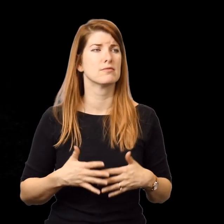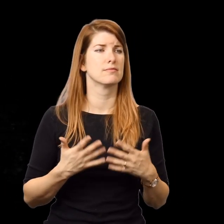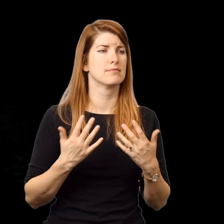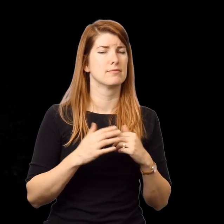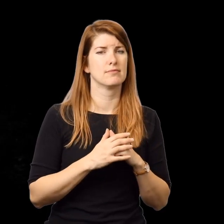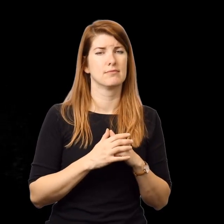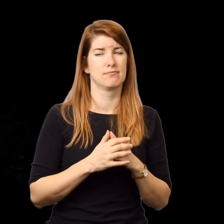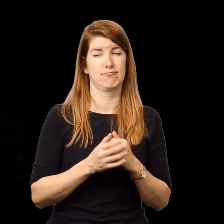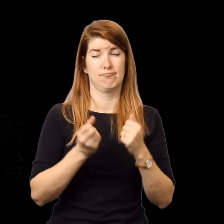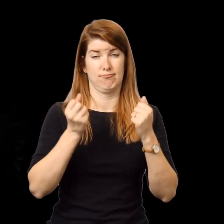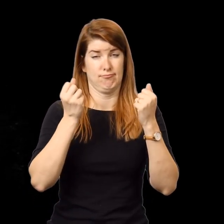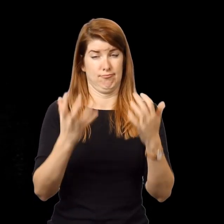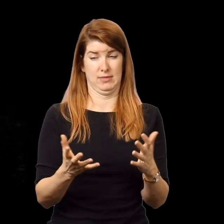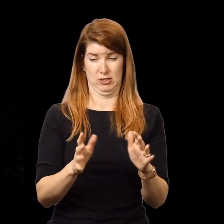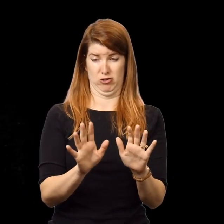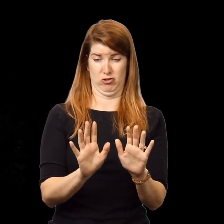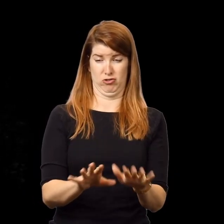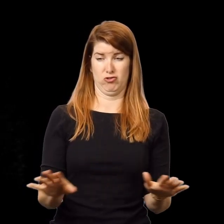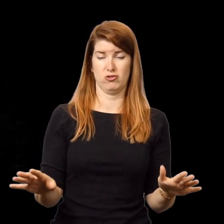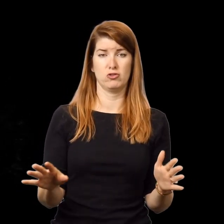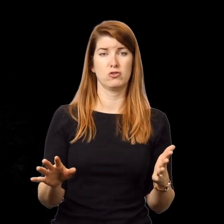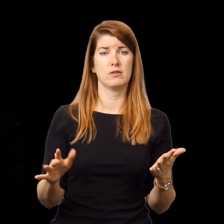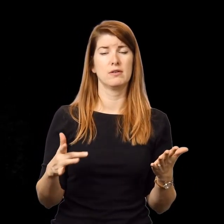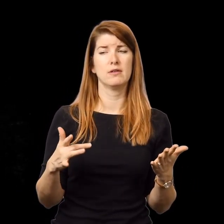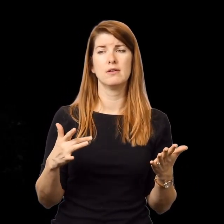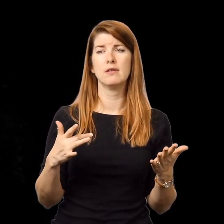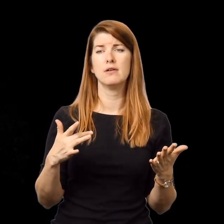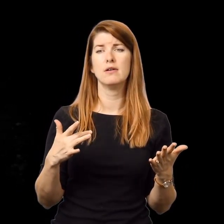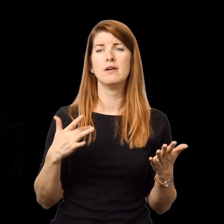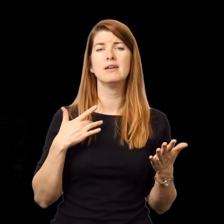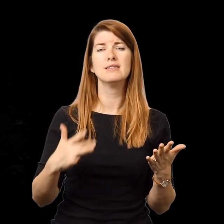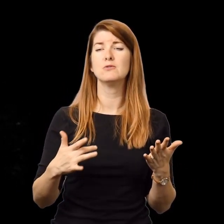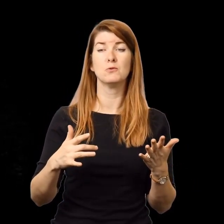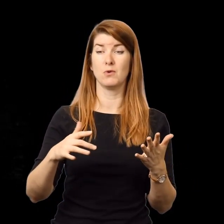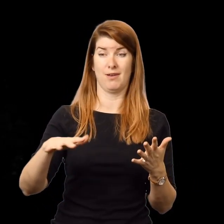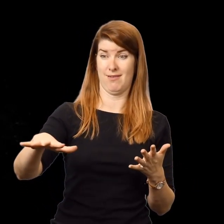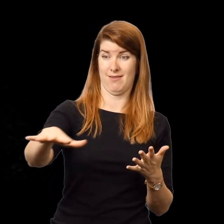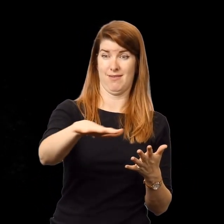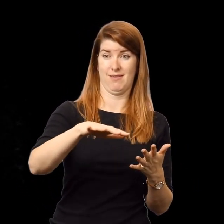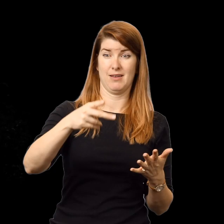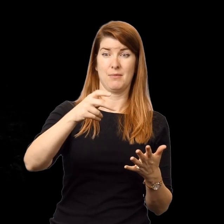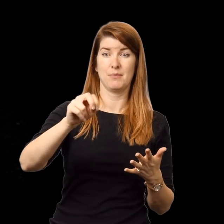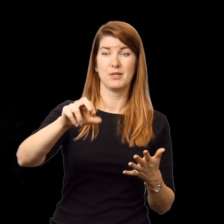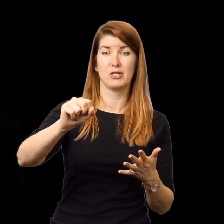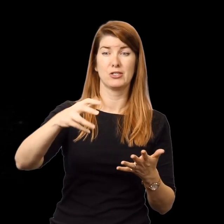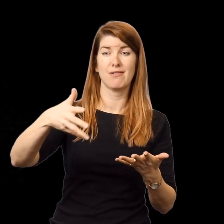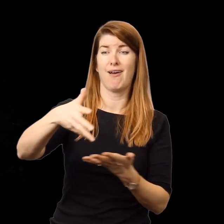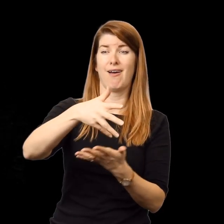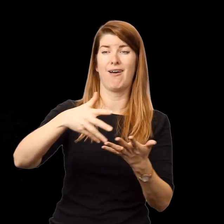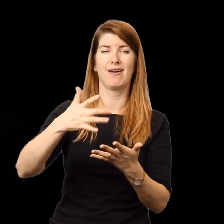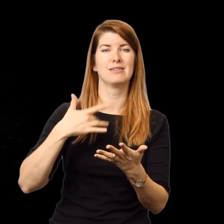and a lot of these children are on the periphery of their peer group, of society,